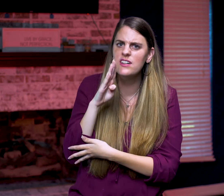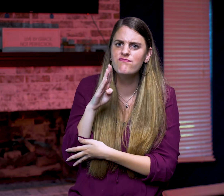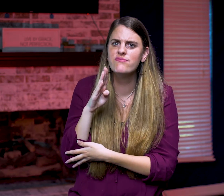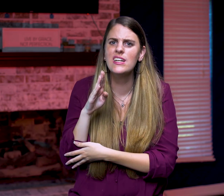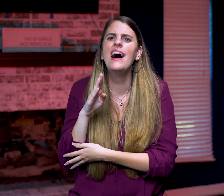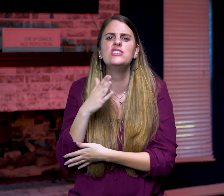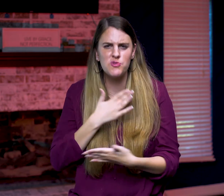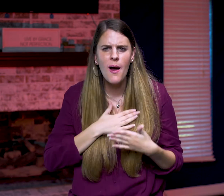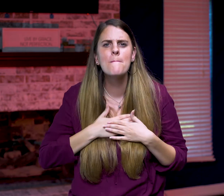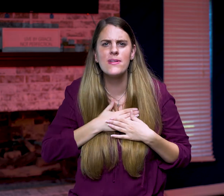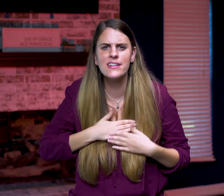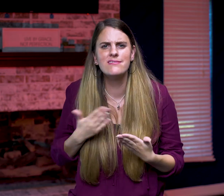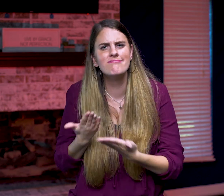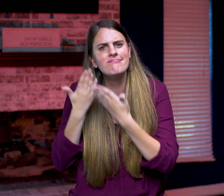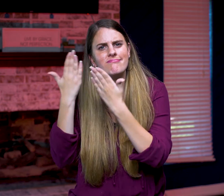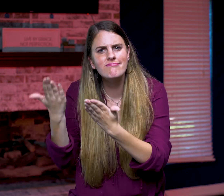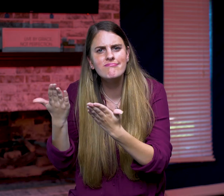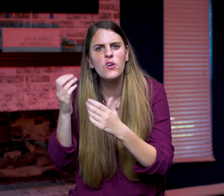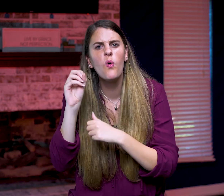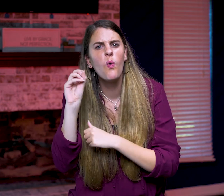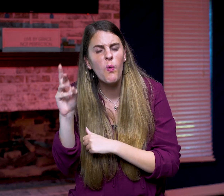it’s to appease them or entice them